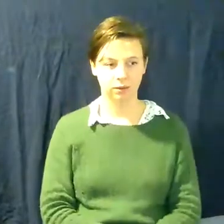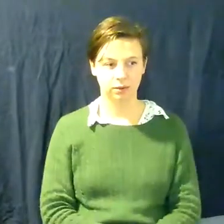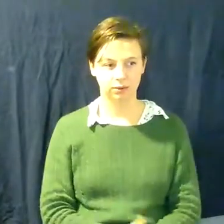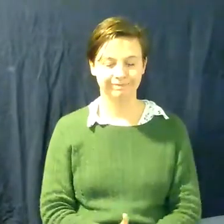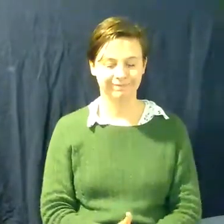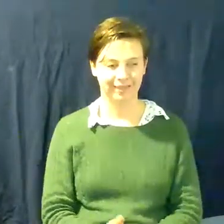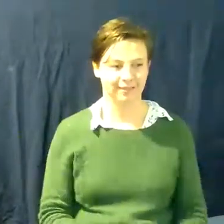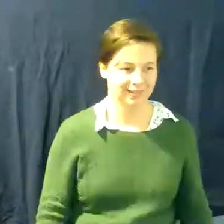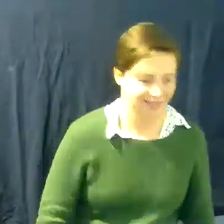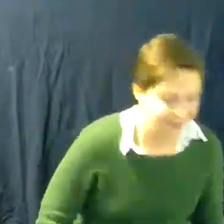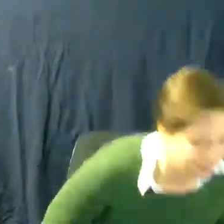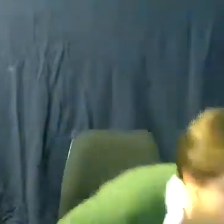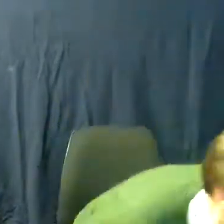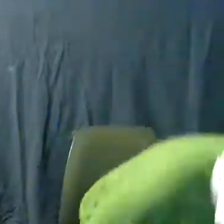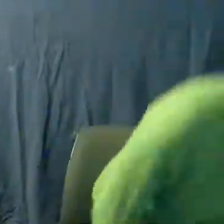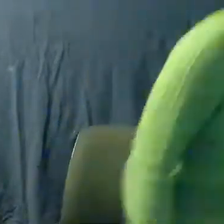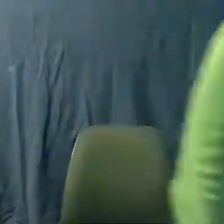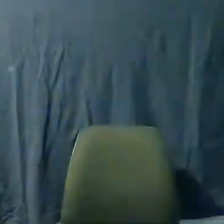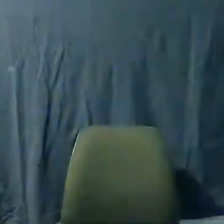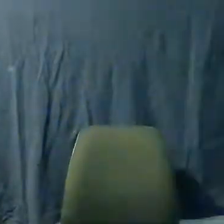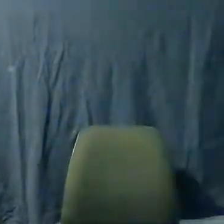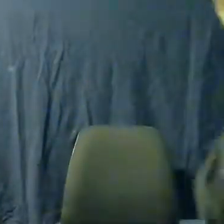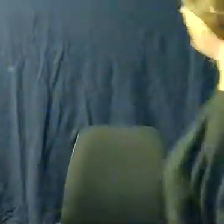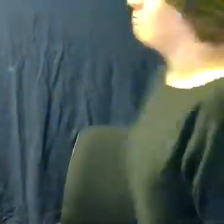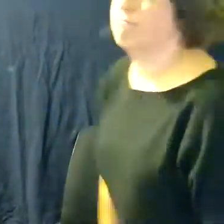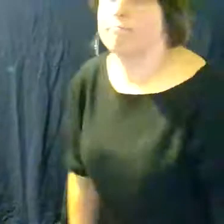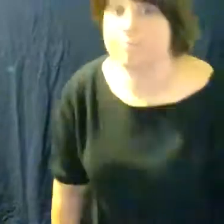wanting to learn and develop, how you might build that into your plan down